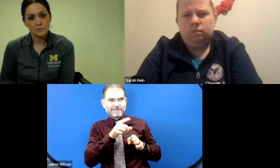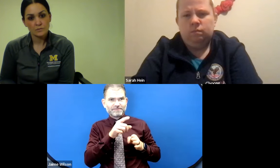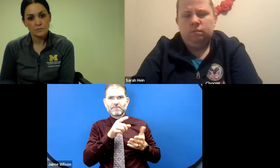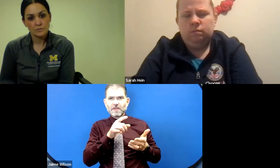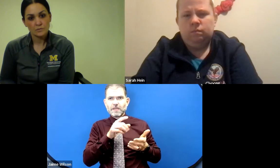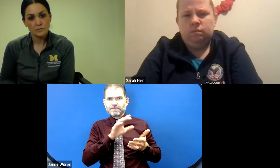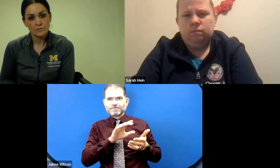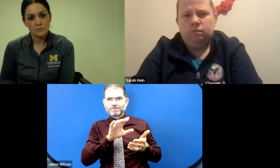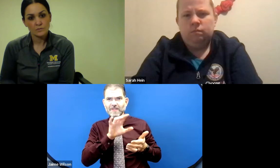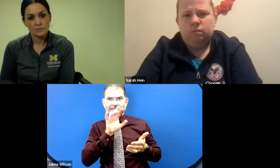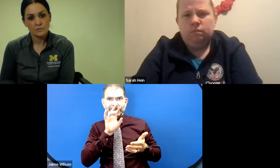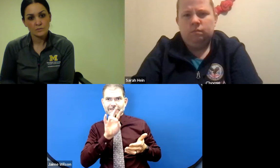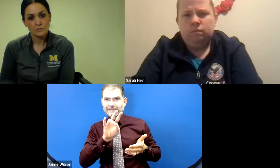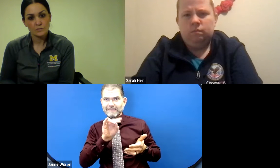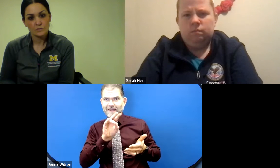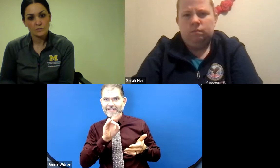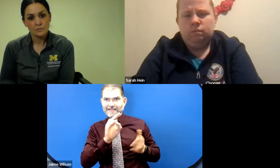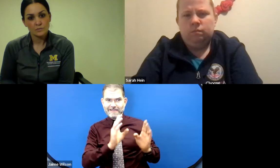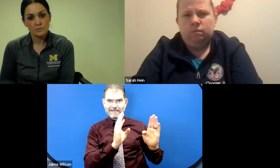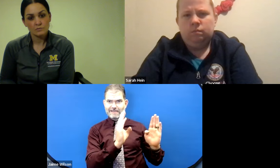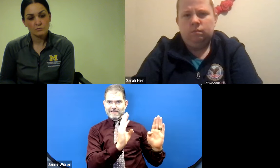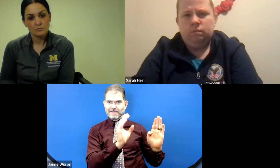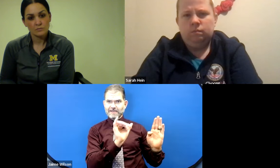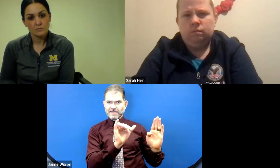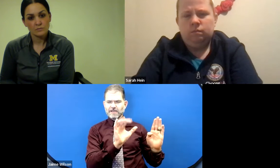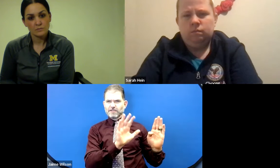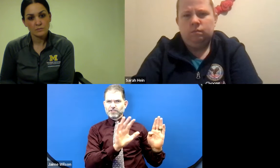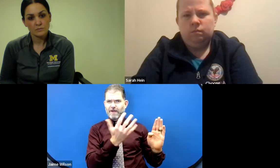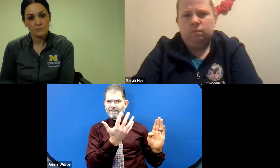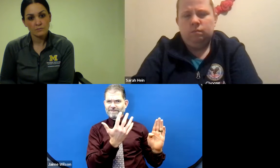ASL Interpreter: if a person yeah ASL Interpreter: in their seventies.